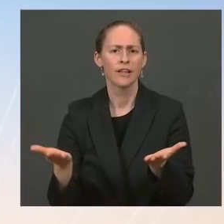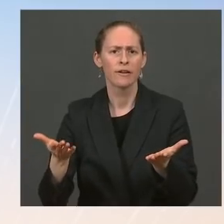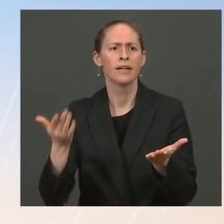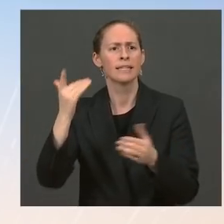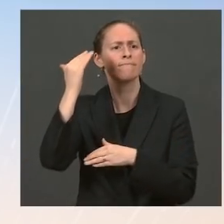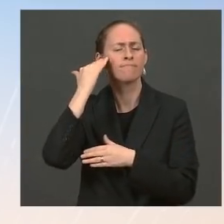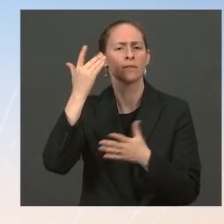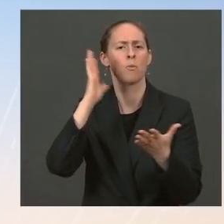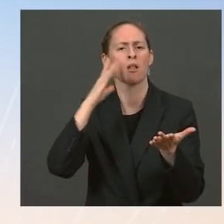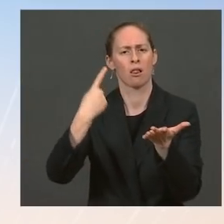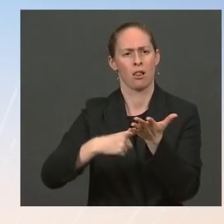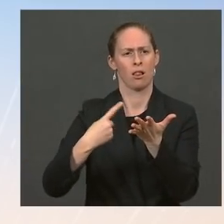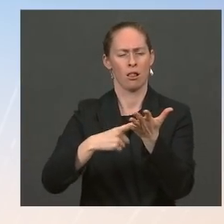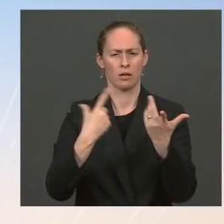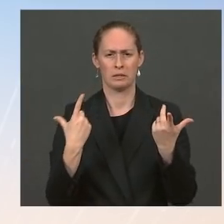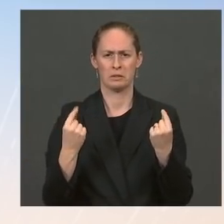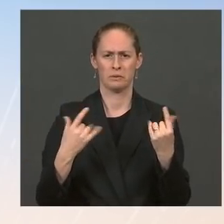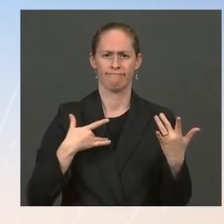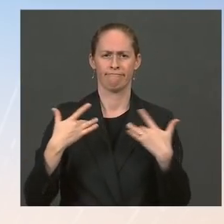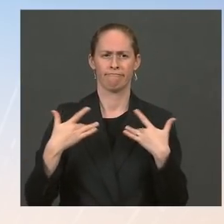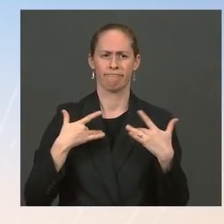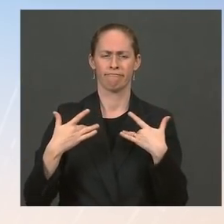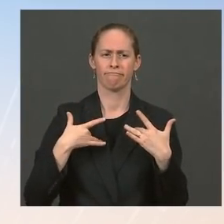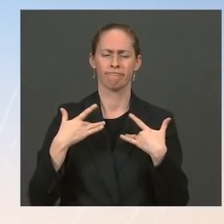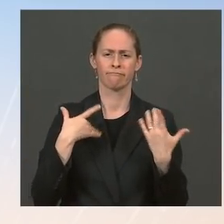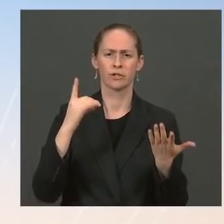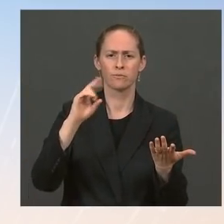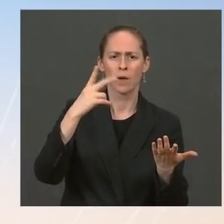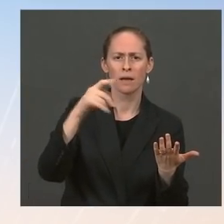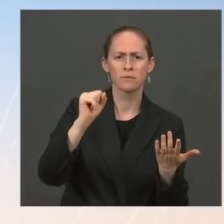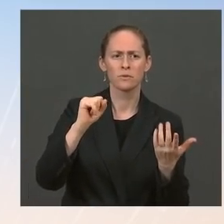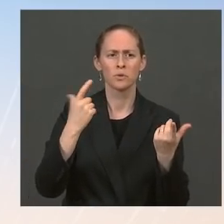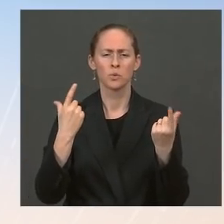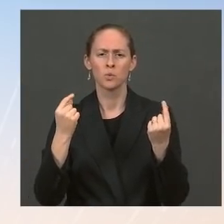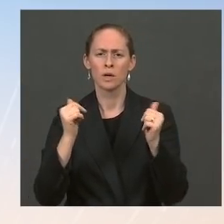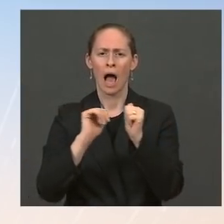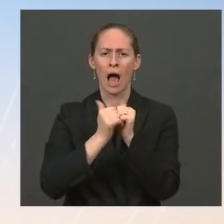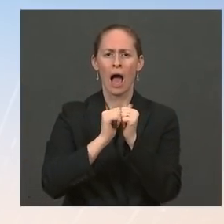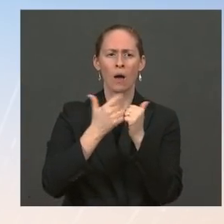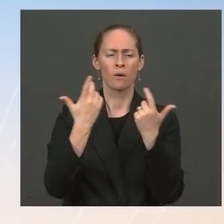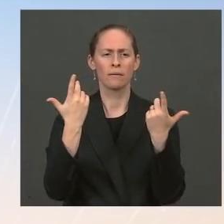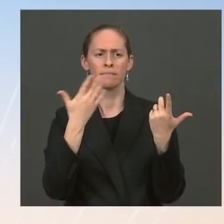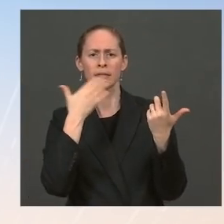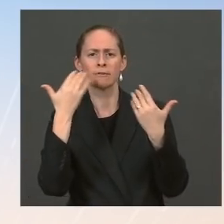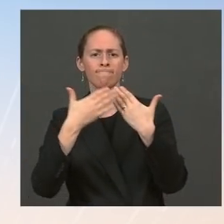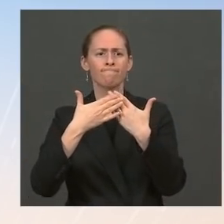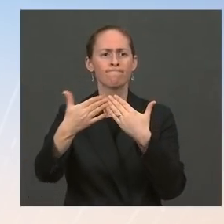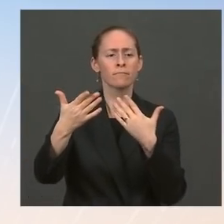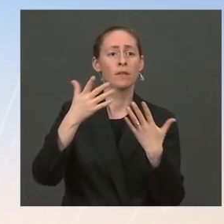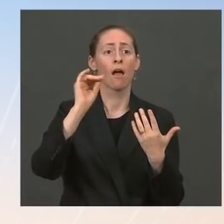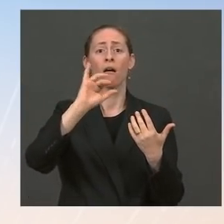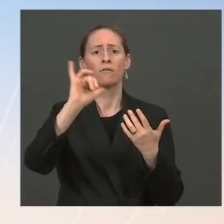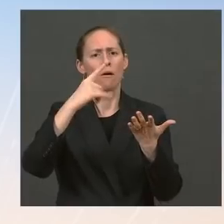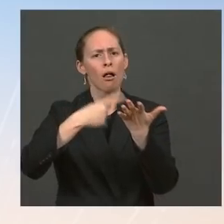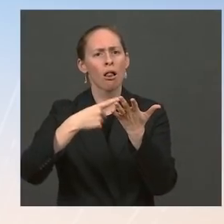our joint goal is to combat transnational crime and terrorism, the movement of these types of drugs across the border --